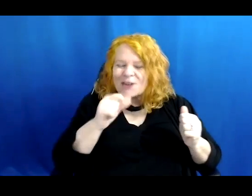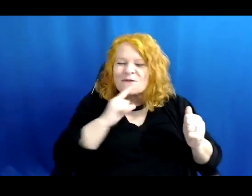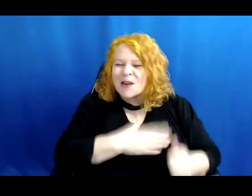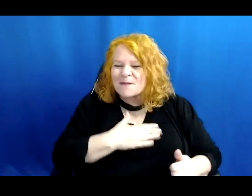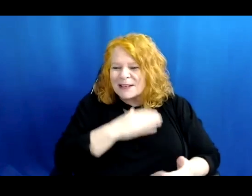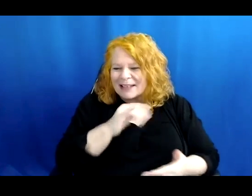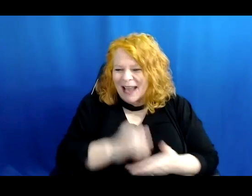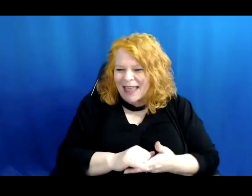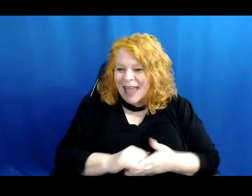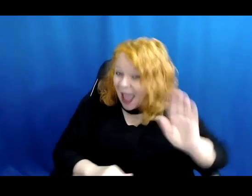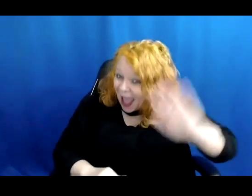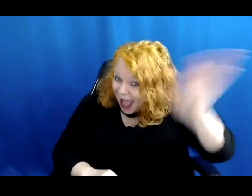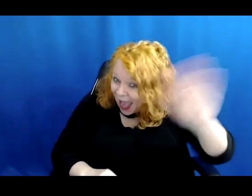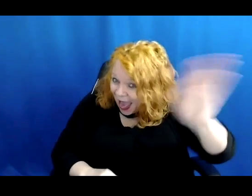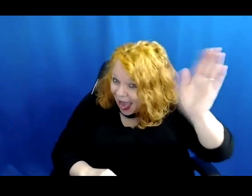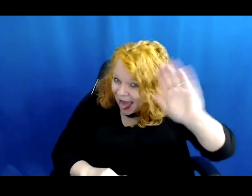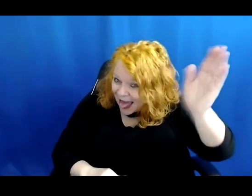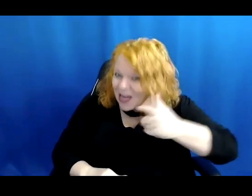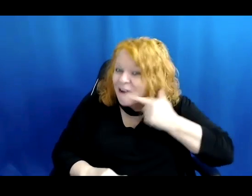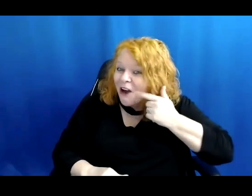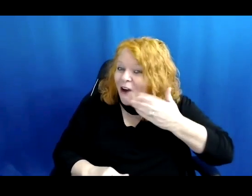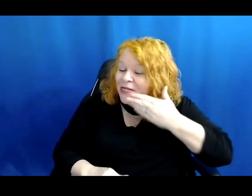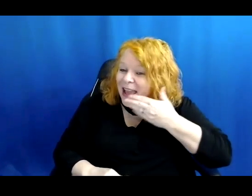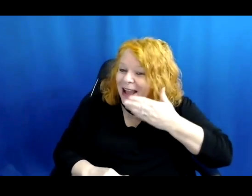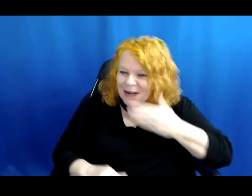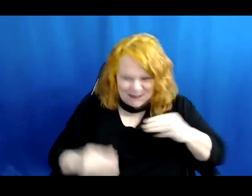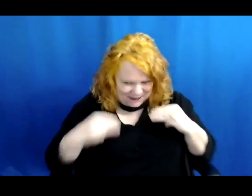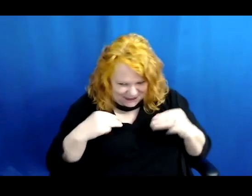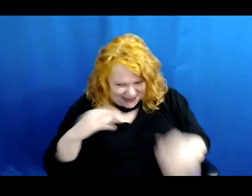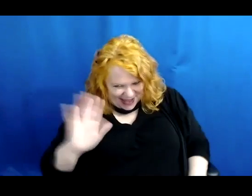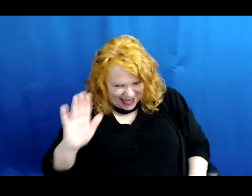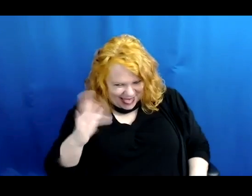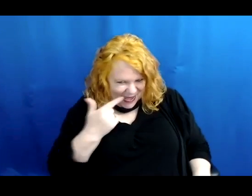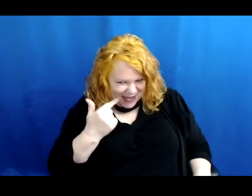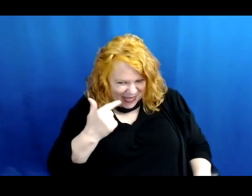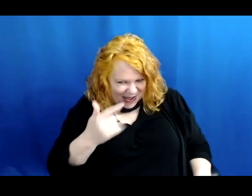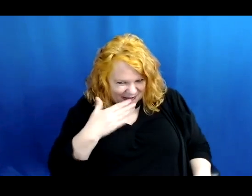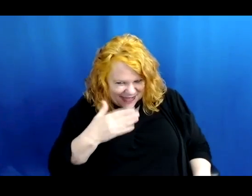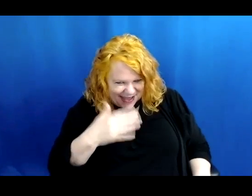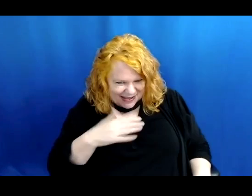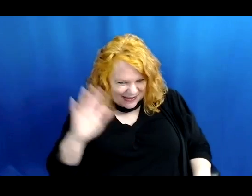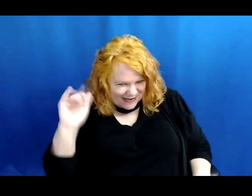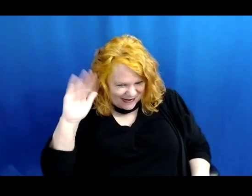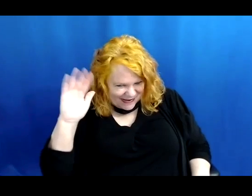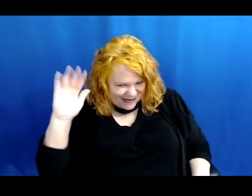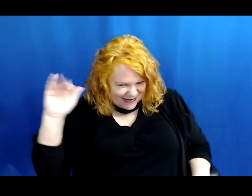it. Hello Lo, Hello Lo thank you Lo. Hello Lo. Thank you. I hope everybody is waving.